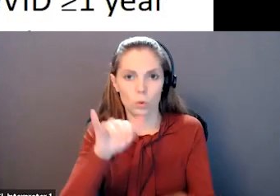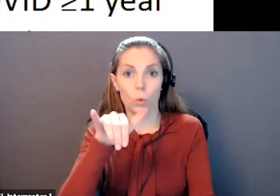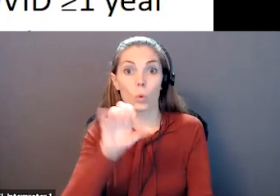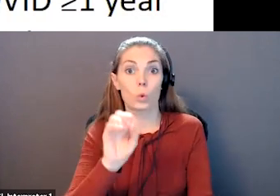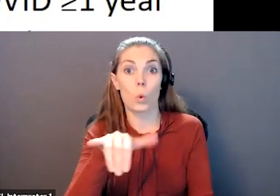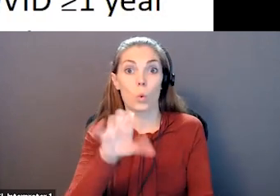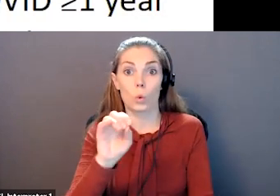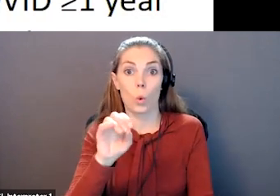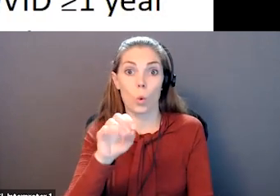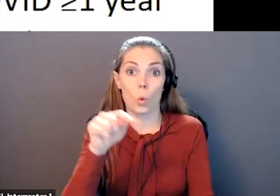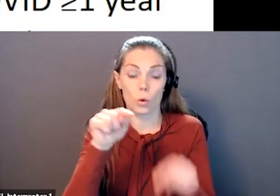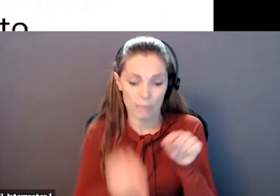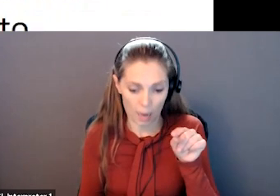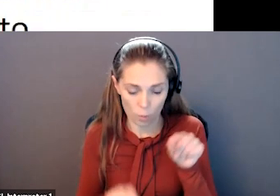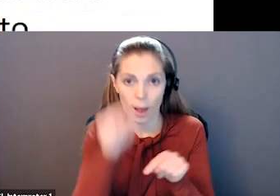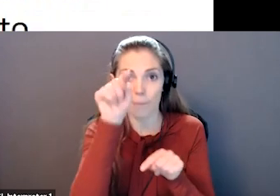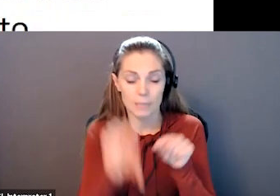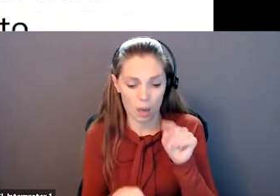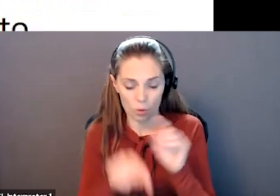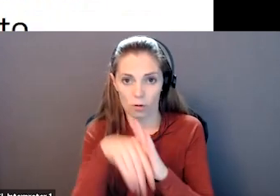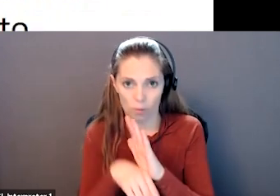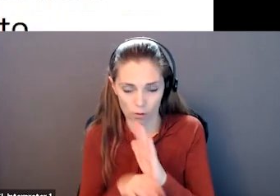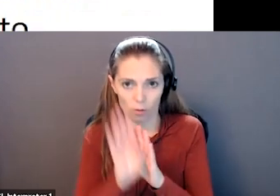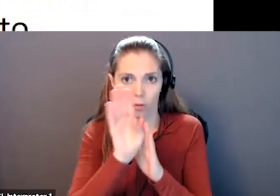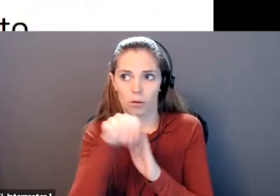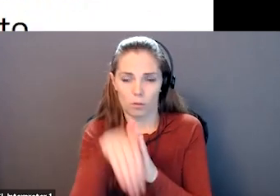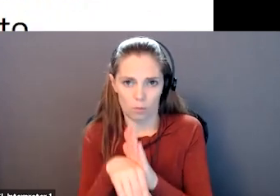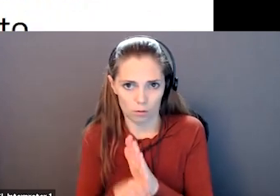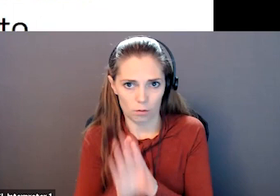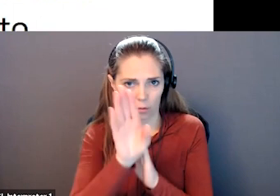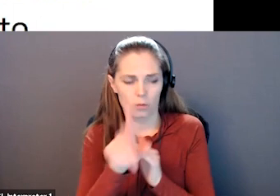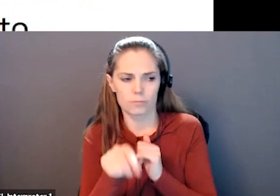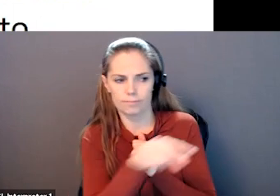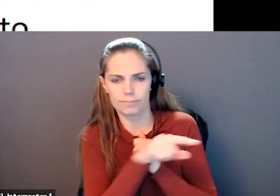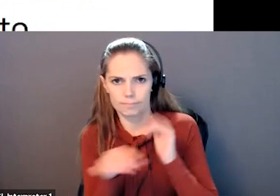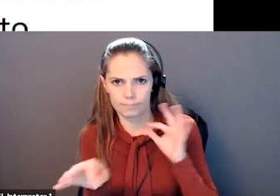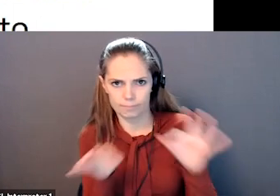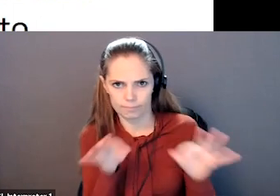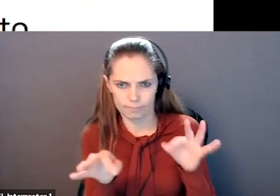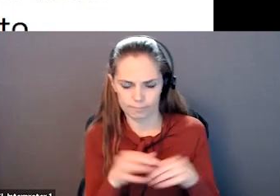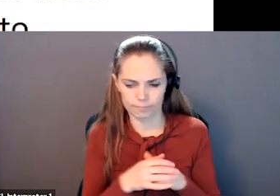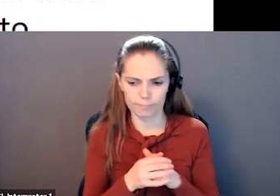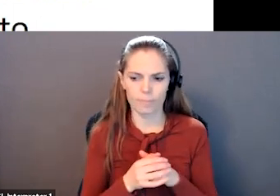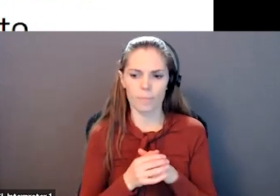peaks and valleys. Participants described episodic disability as a Continuum with